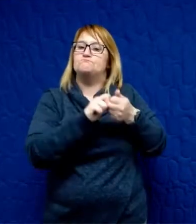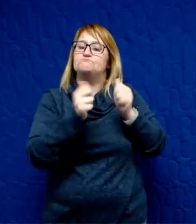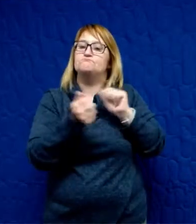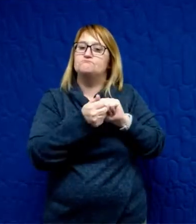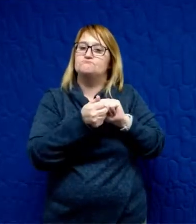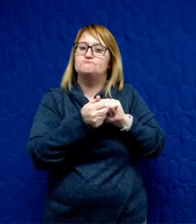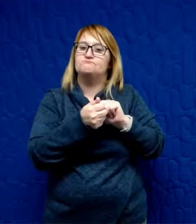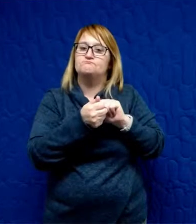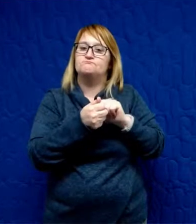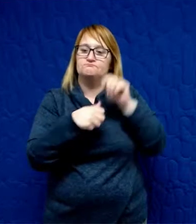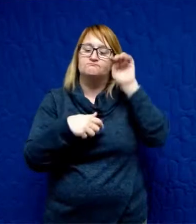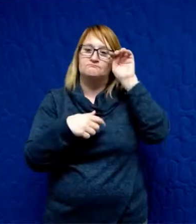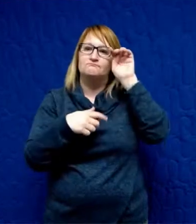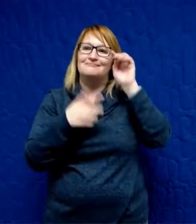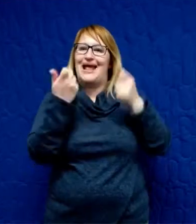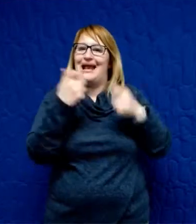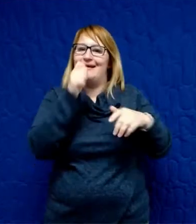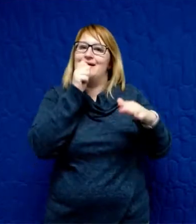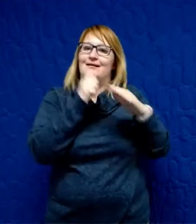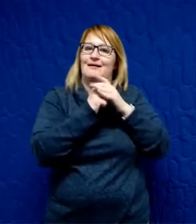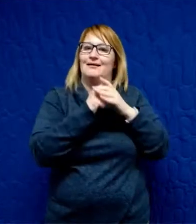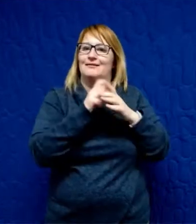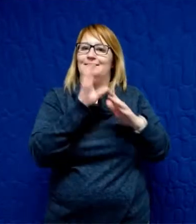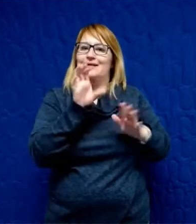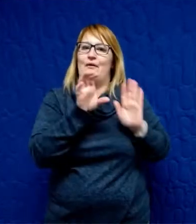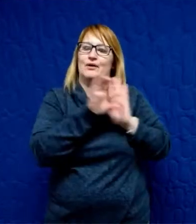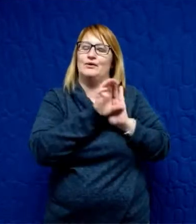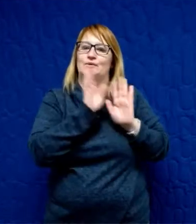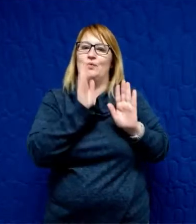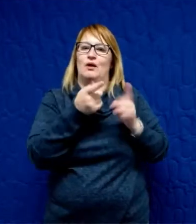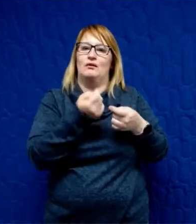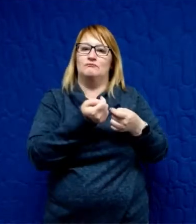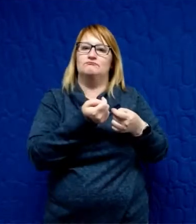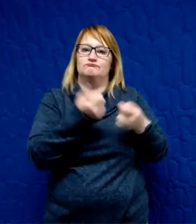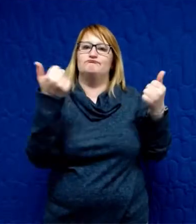those hidden characters are and enable you to move forward with the